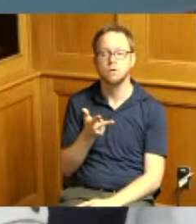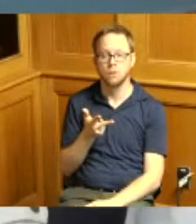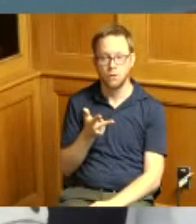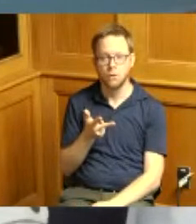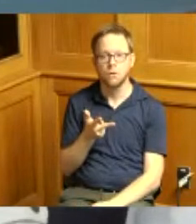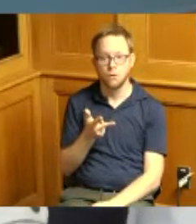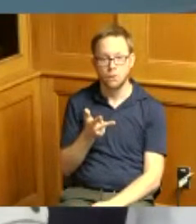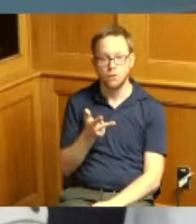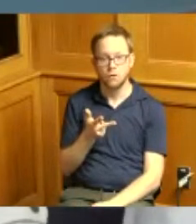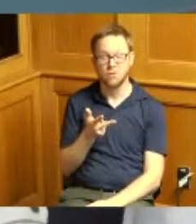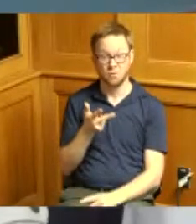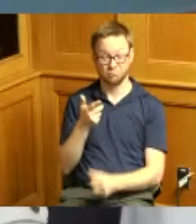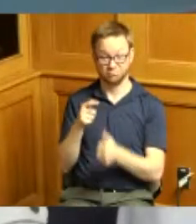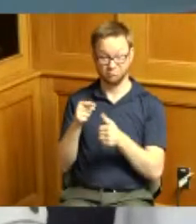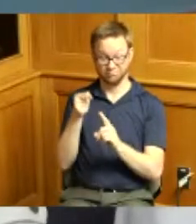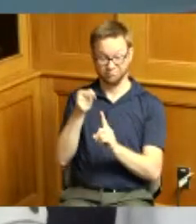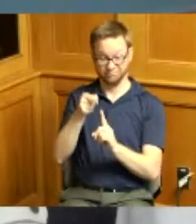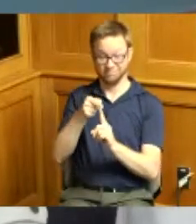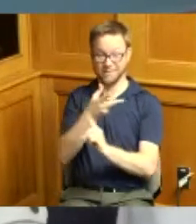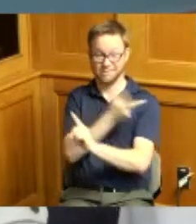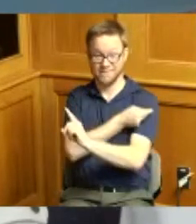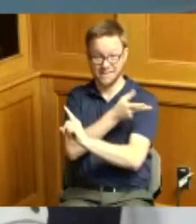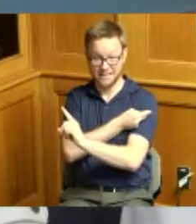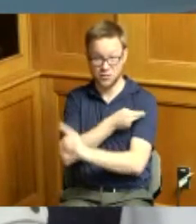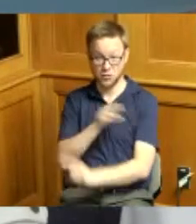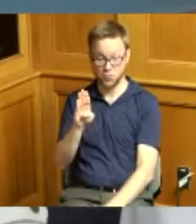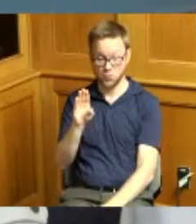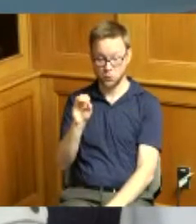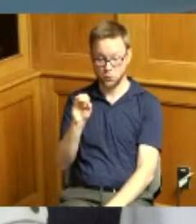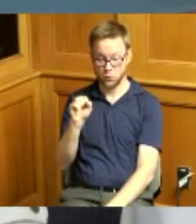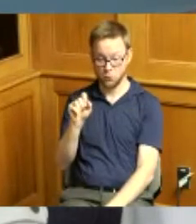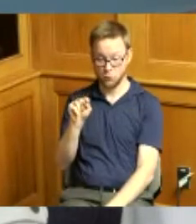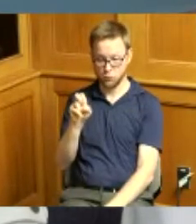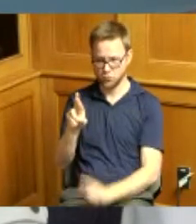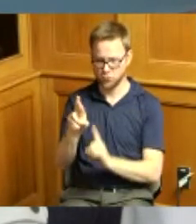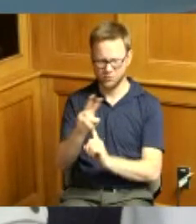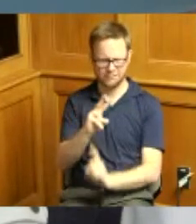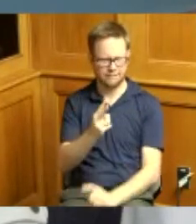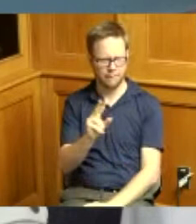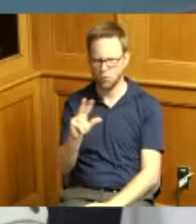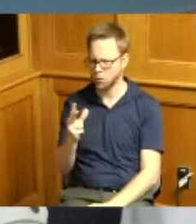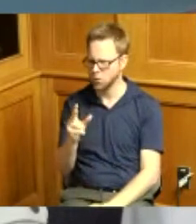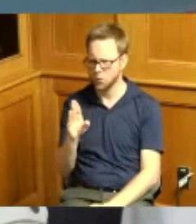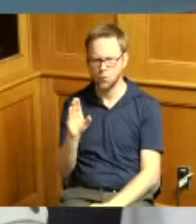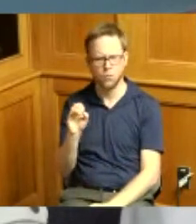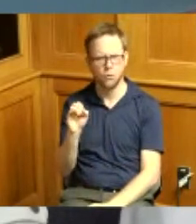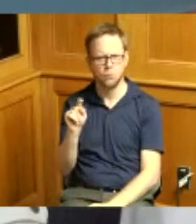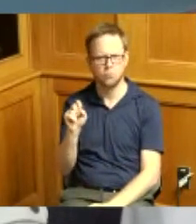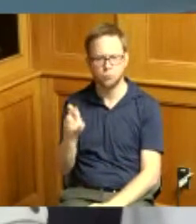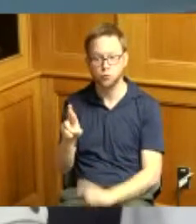the vaccinations the boosters the I guess second or third booster that we still have that at the